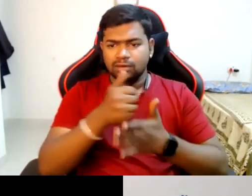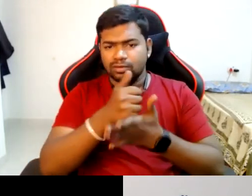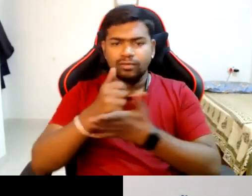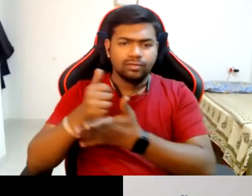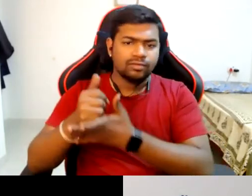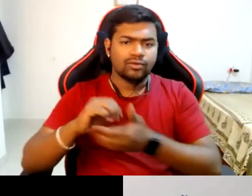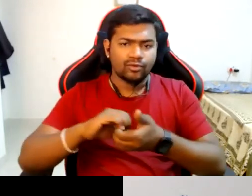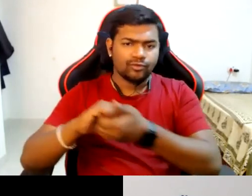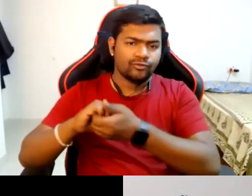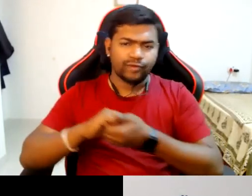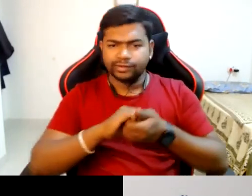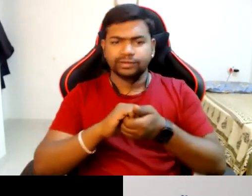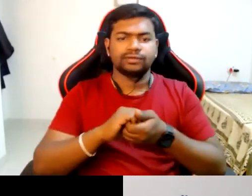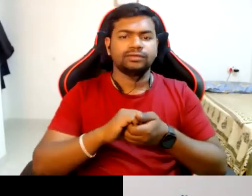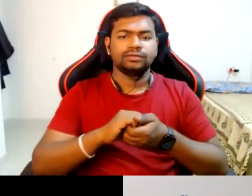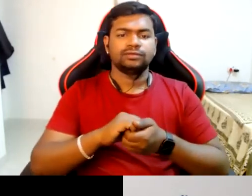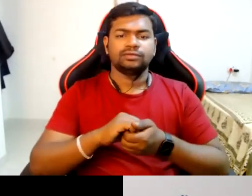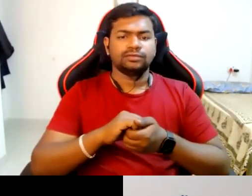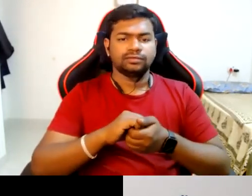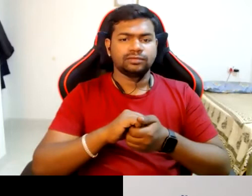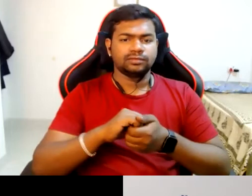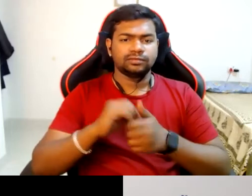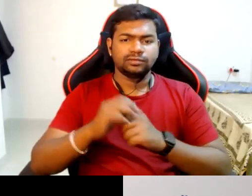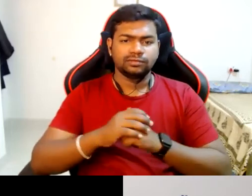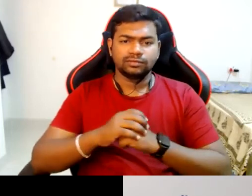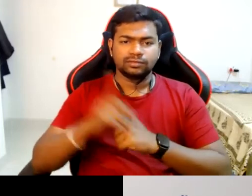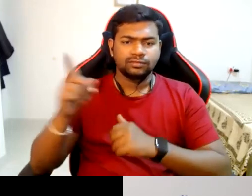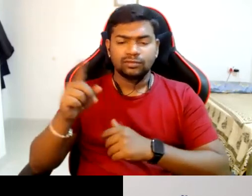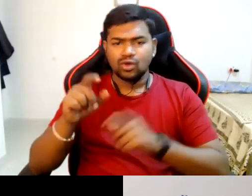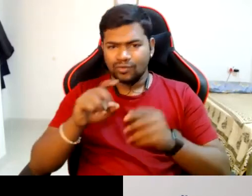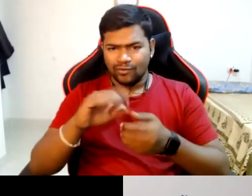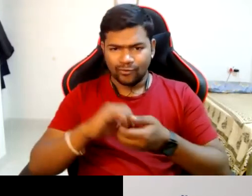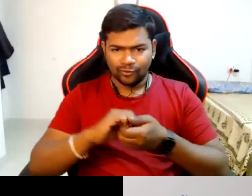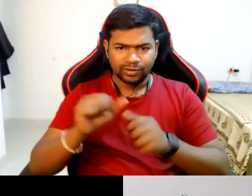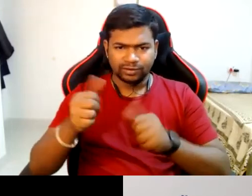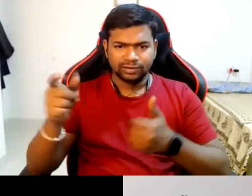All my friends helped throughout my school life. But when I came to college,